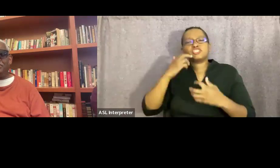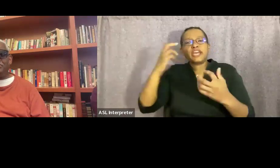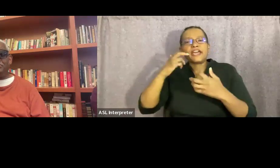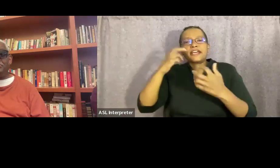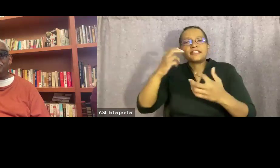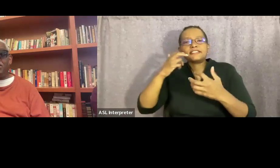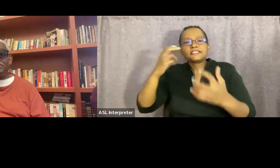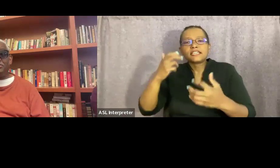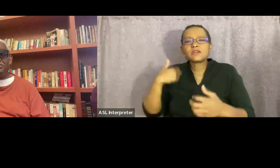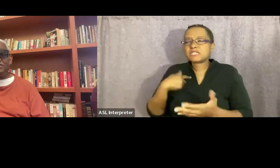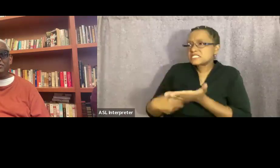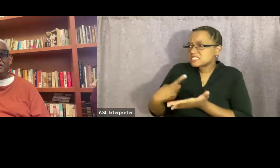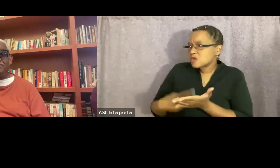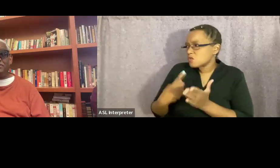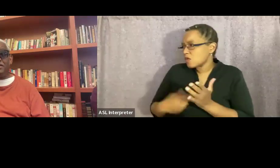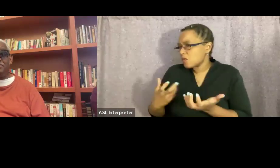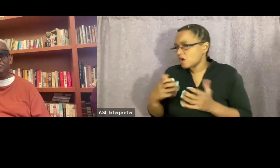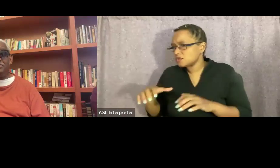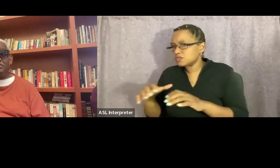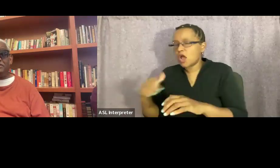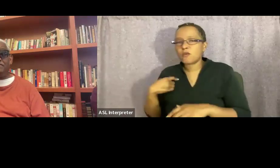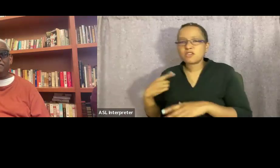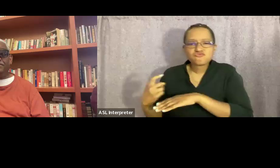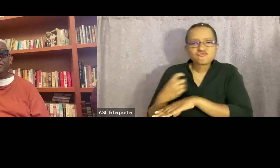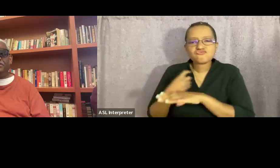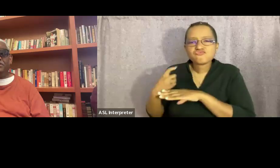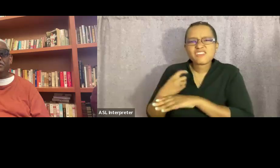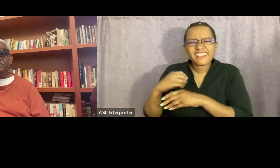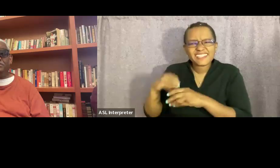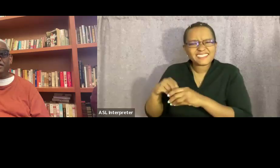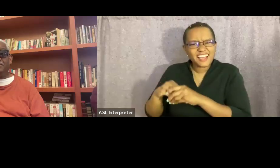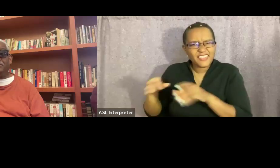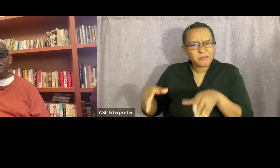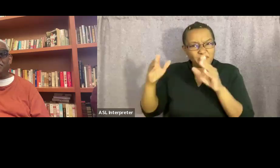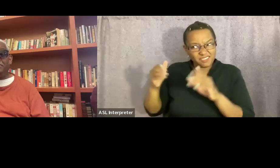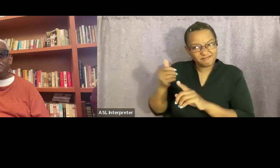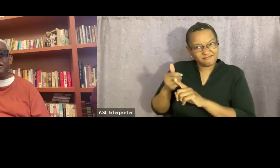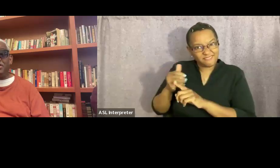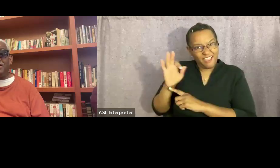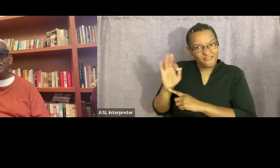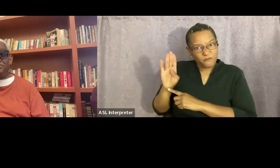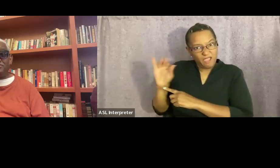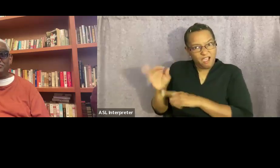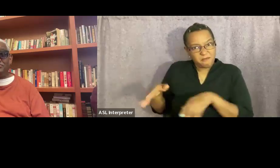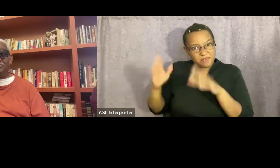going to do and walk inside the FBI building. After a while people got tired. You know,